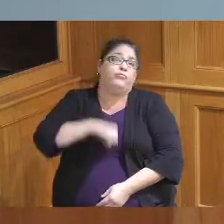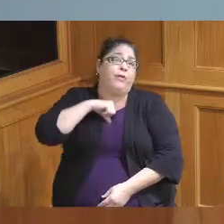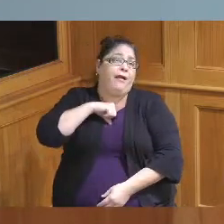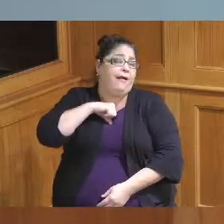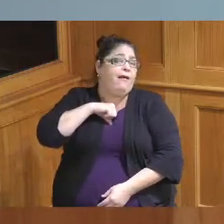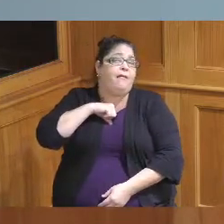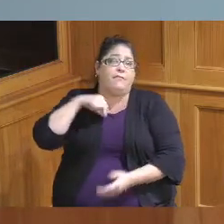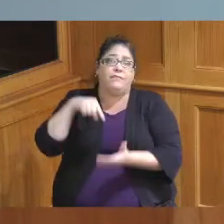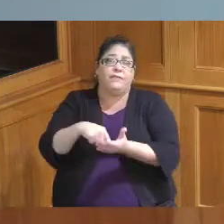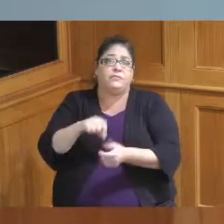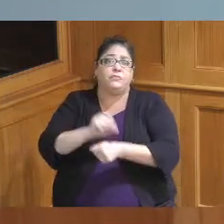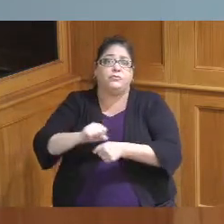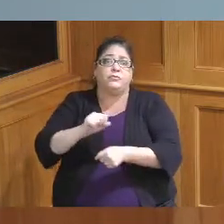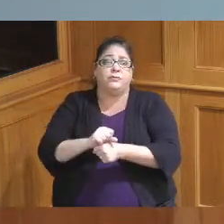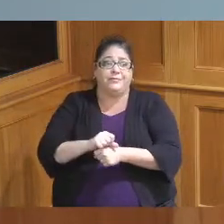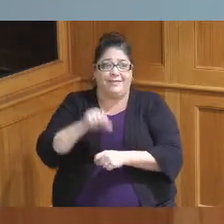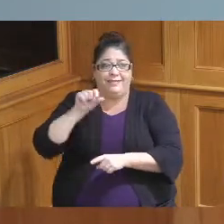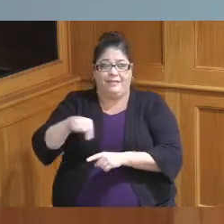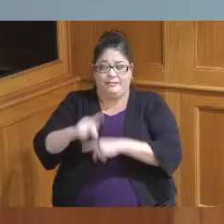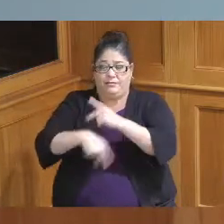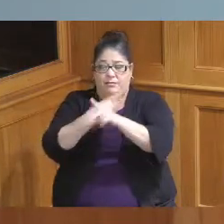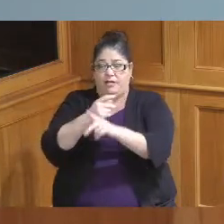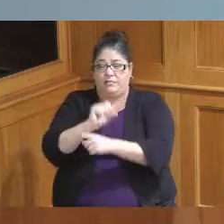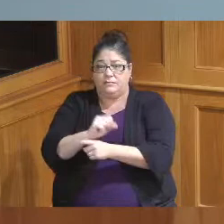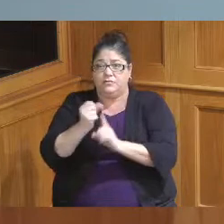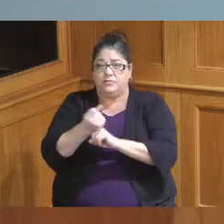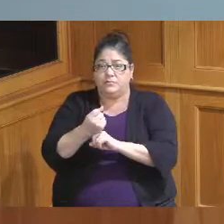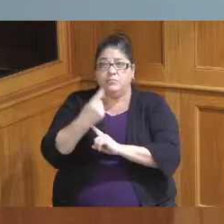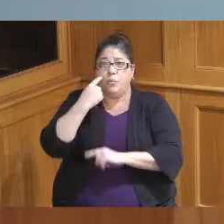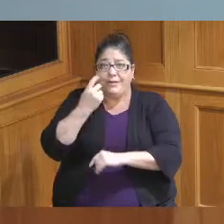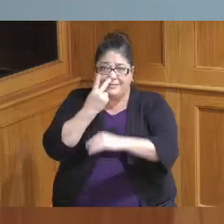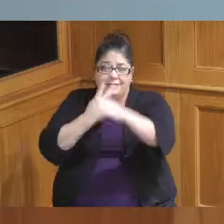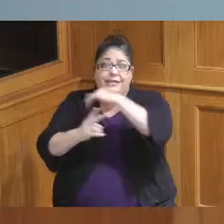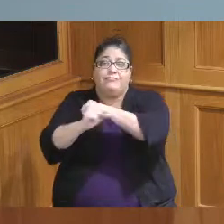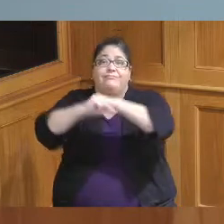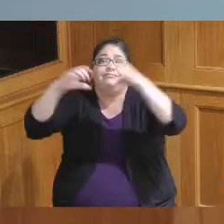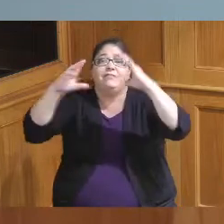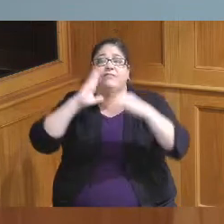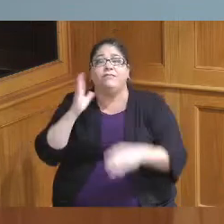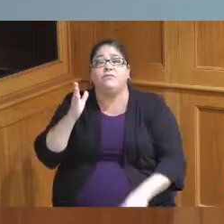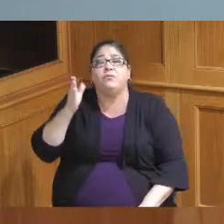in a situation like this we're really seeing what what the future is of of not just the organization